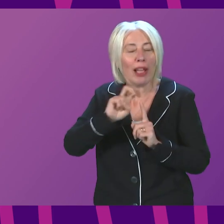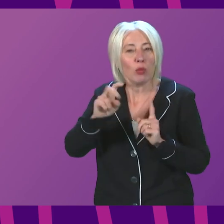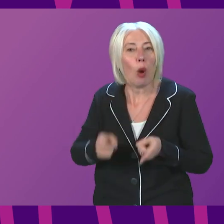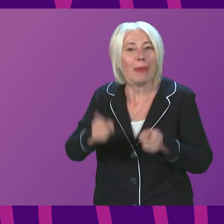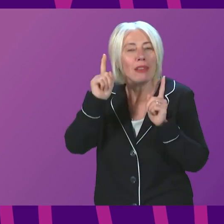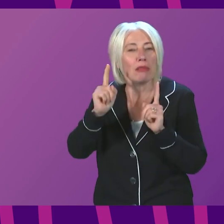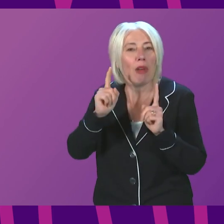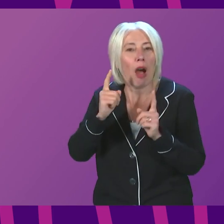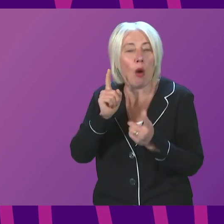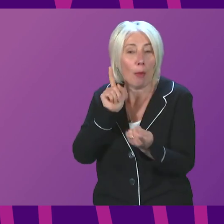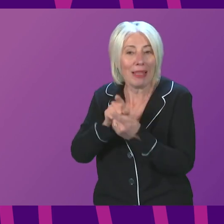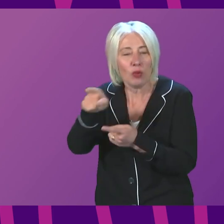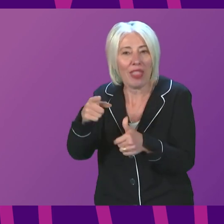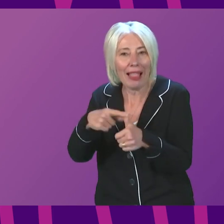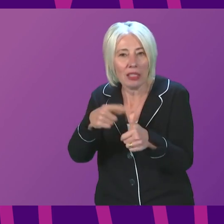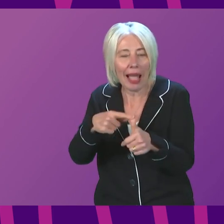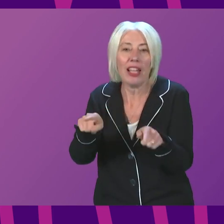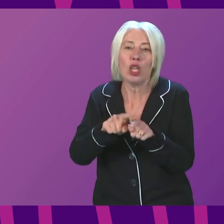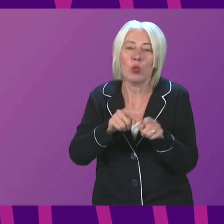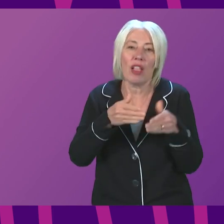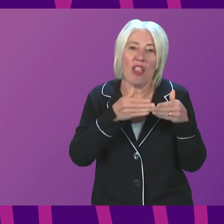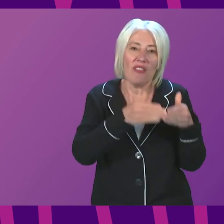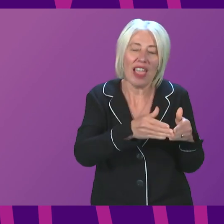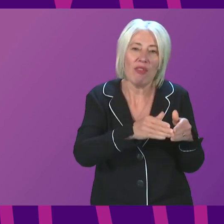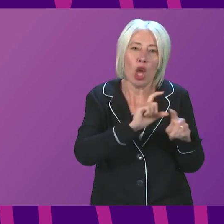not just Alasdair Allan but the ferries community board.